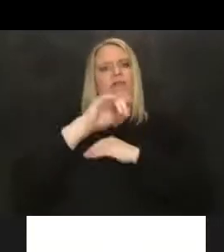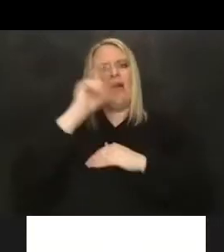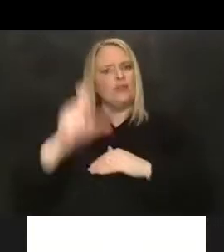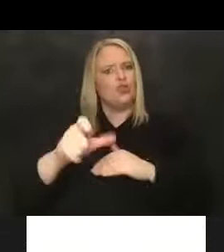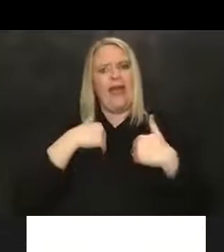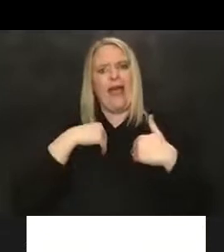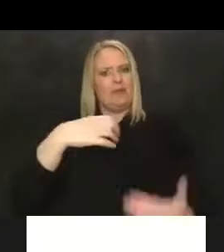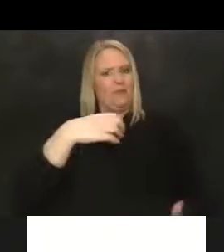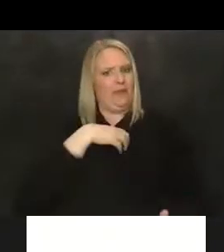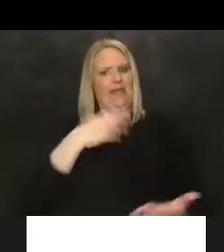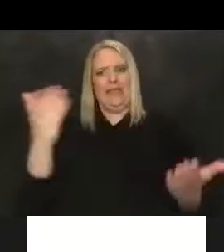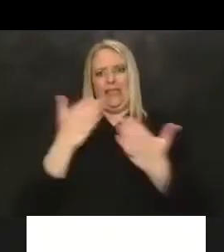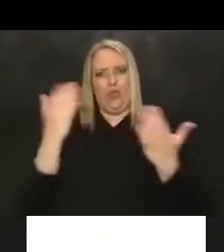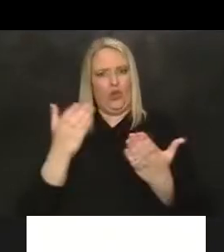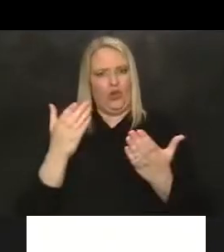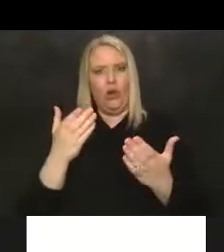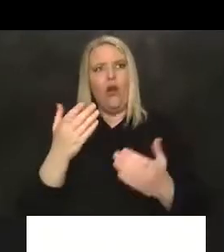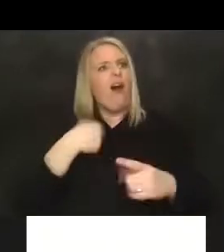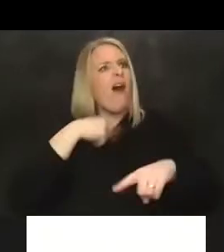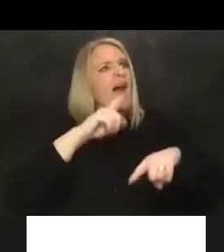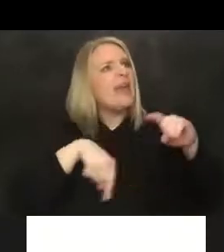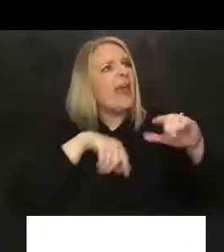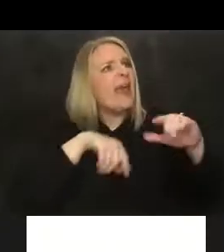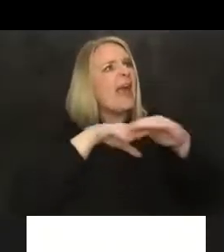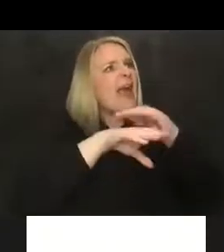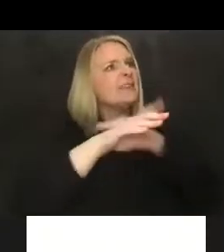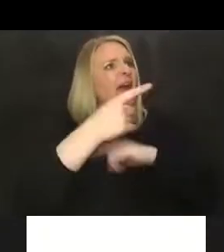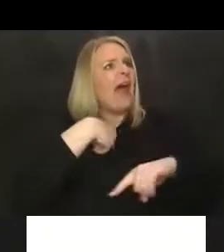about somebody not being able to get into a public facility